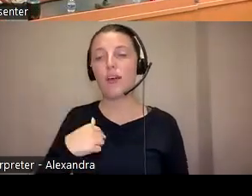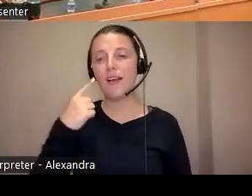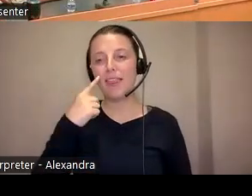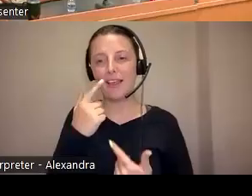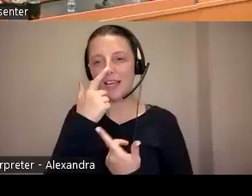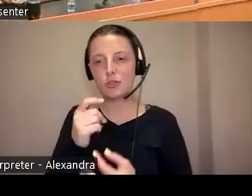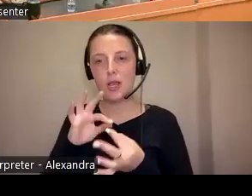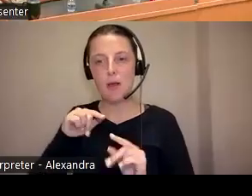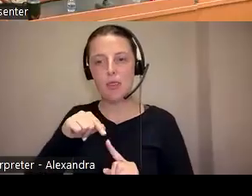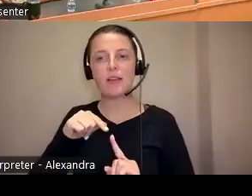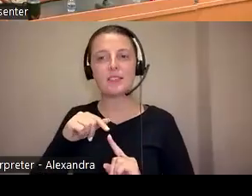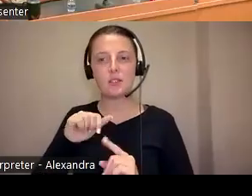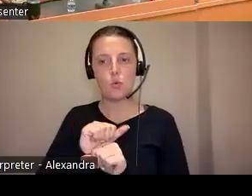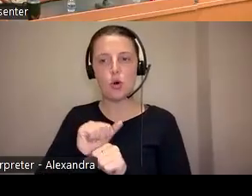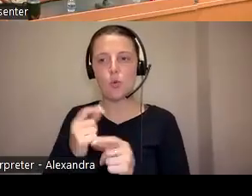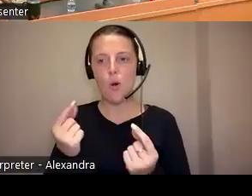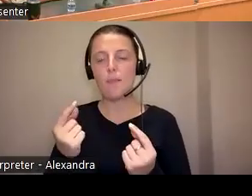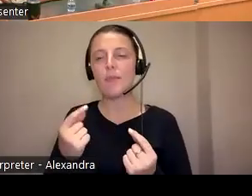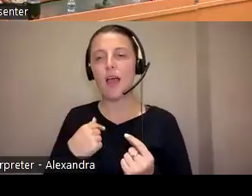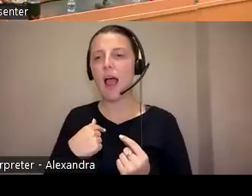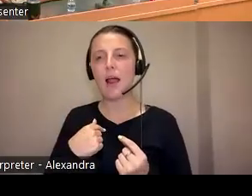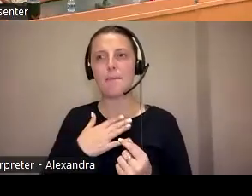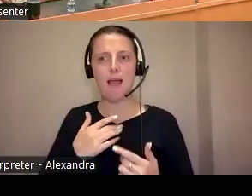everything that I've been through in life and sit with people who are going through it and tell them